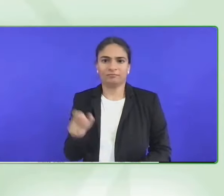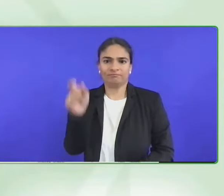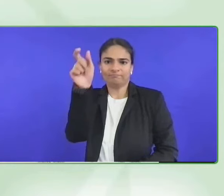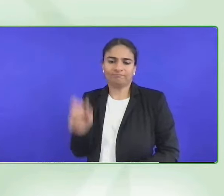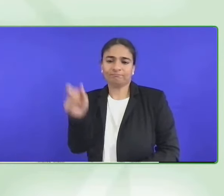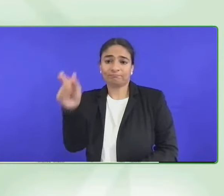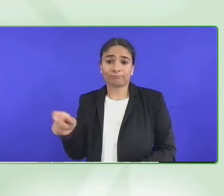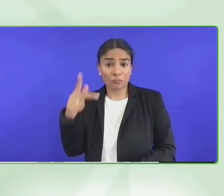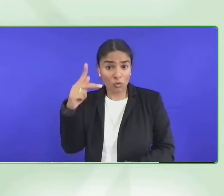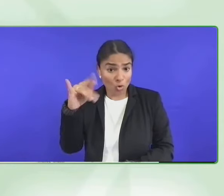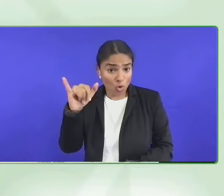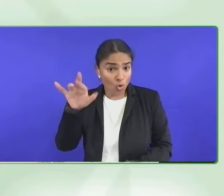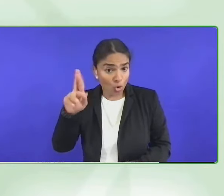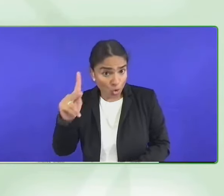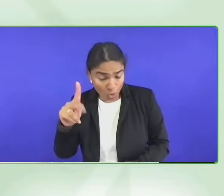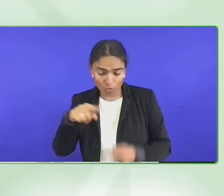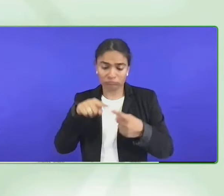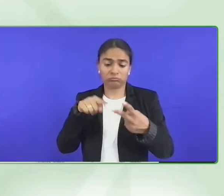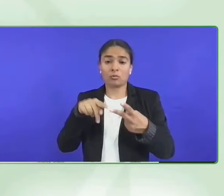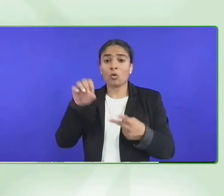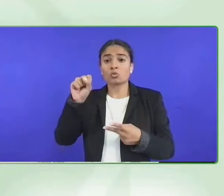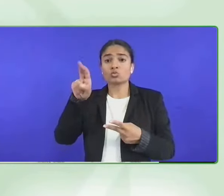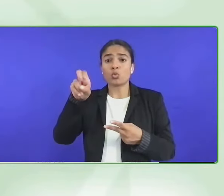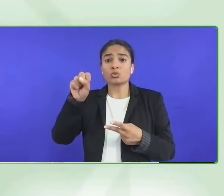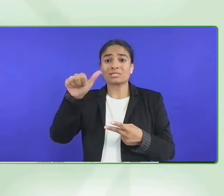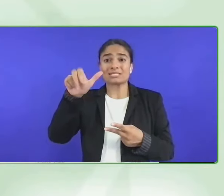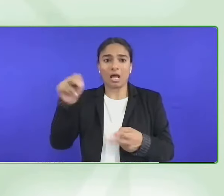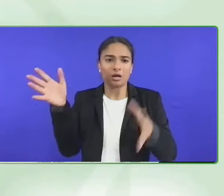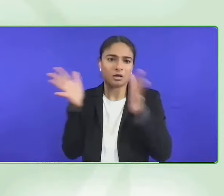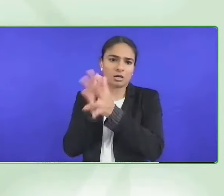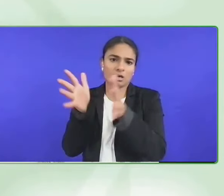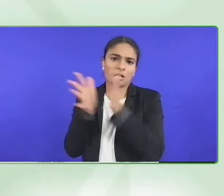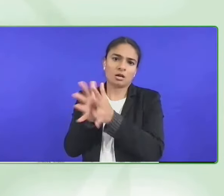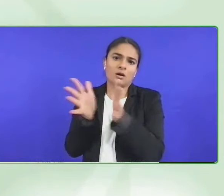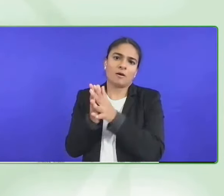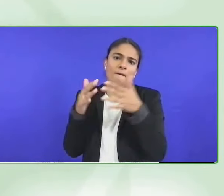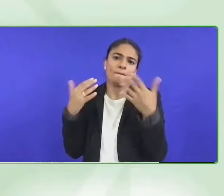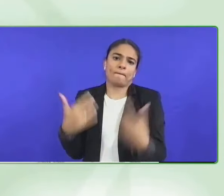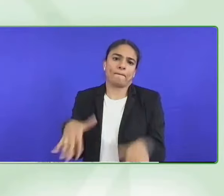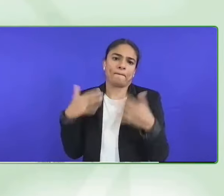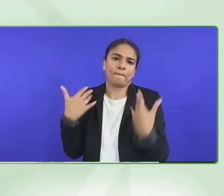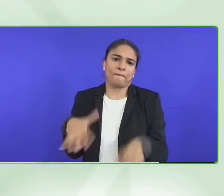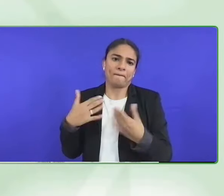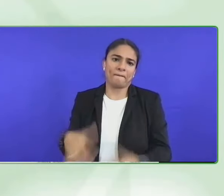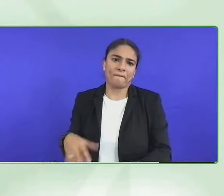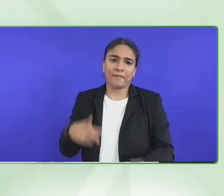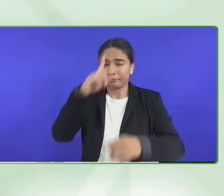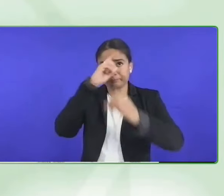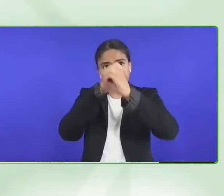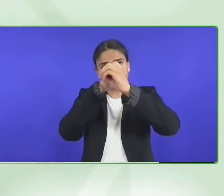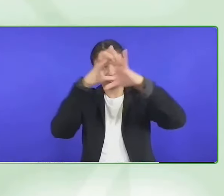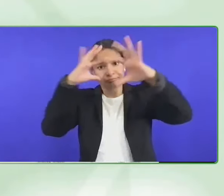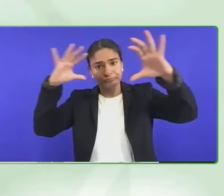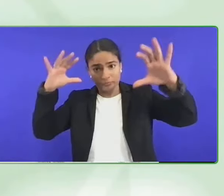When you are surviving in a world that excludes you, in order to